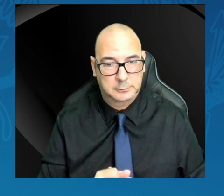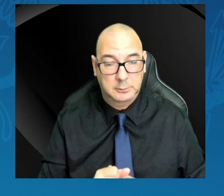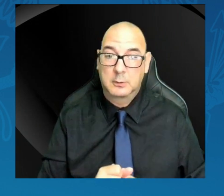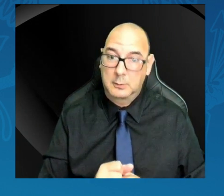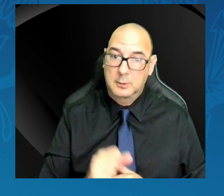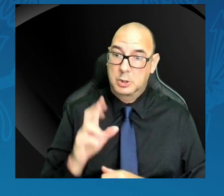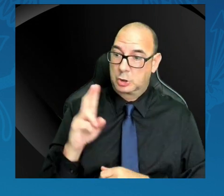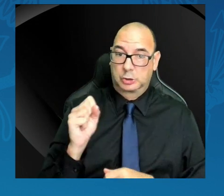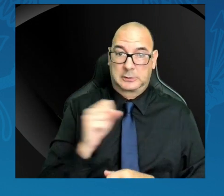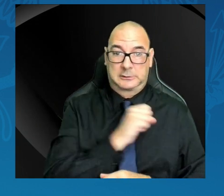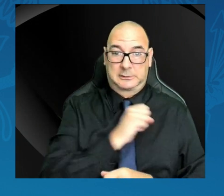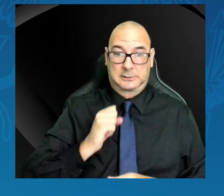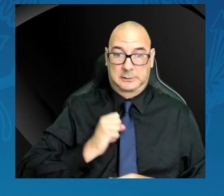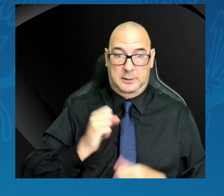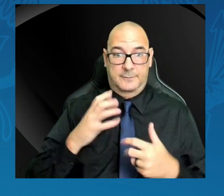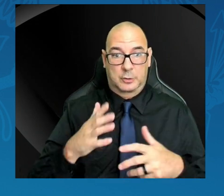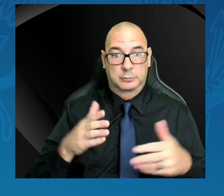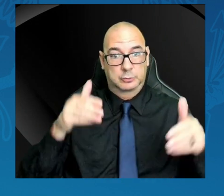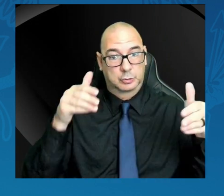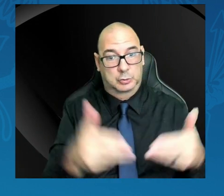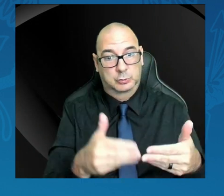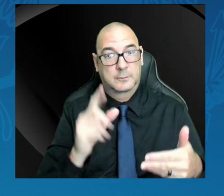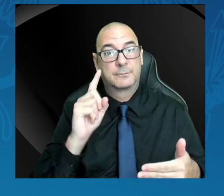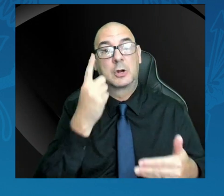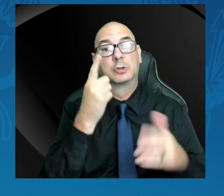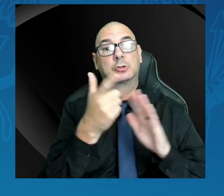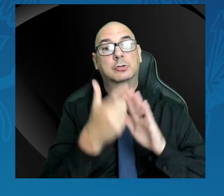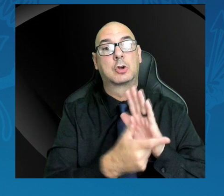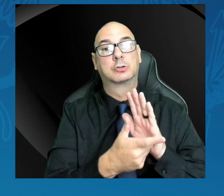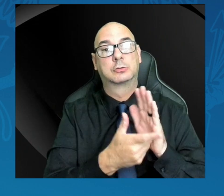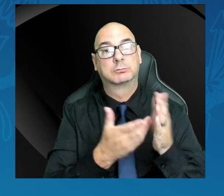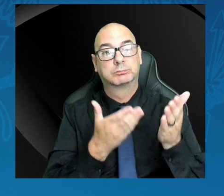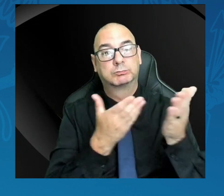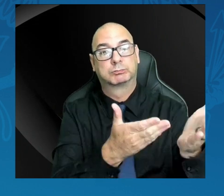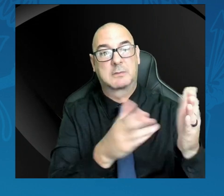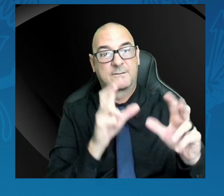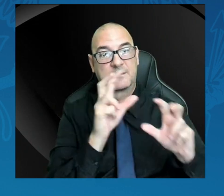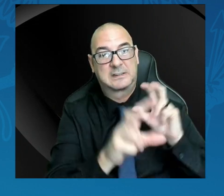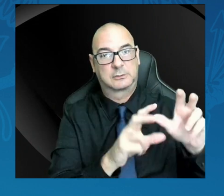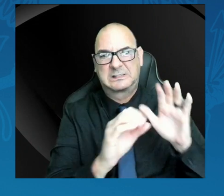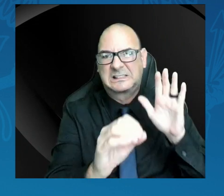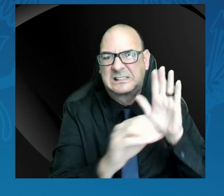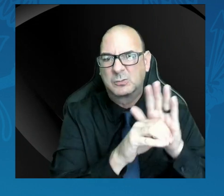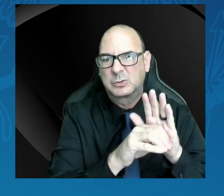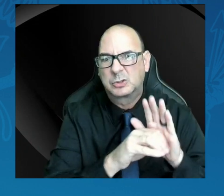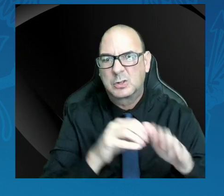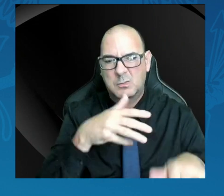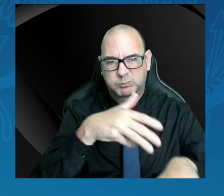to invest exclusively in zero emission school busses. We called it the Clean School Bus Act.